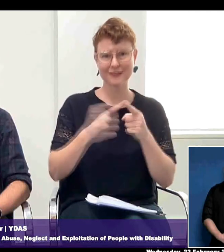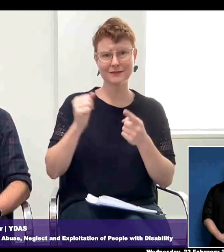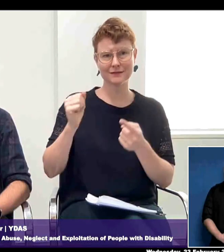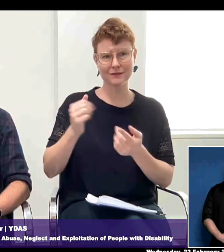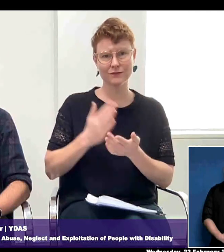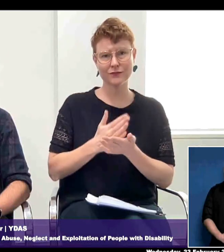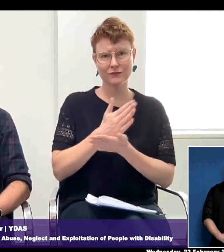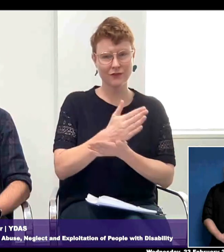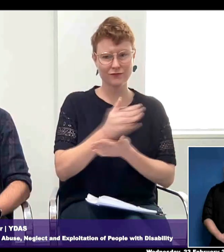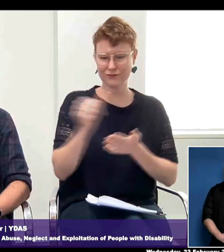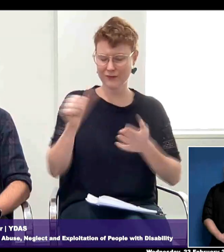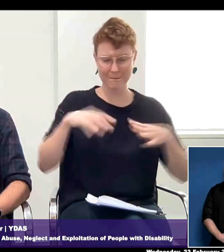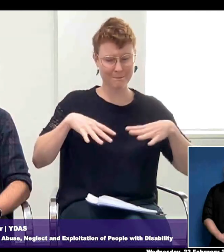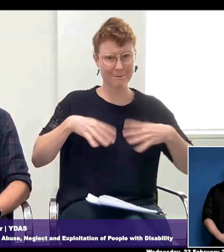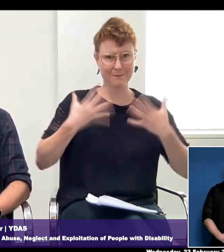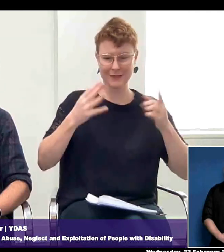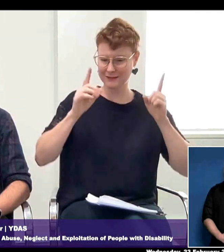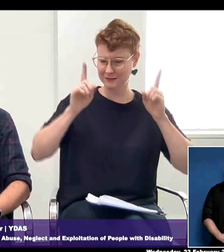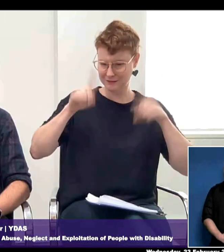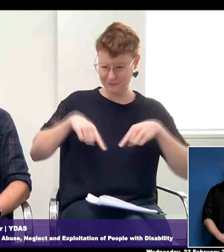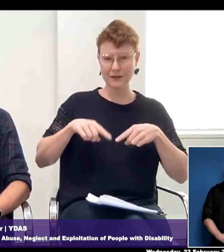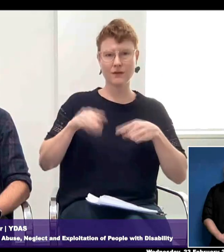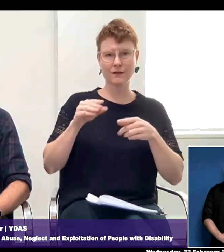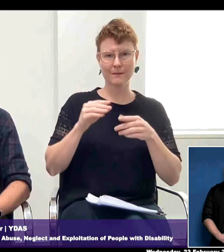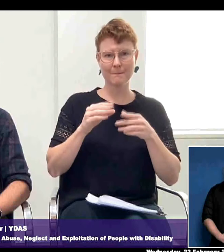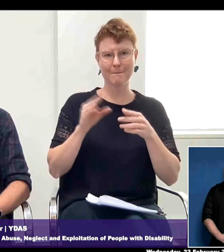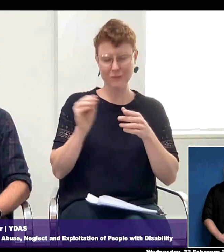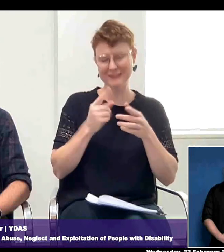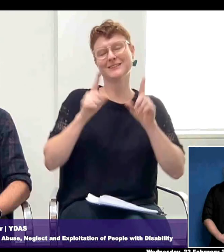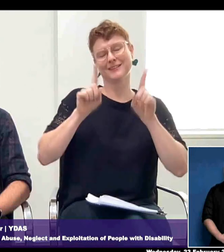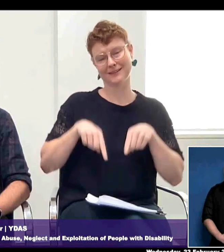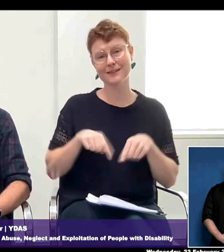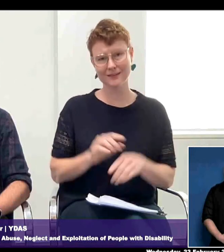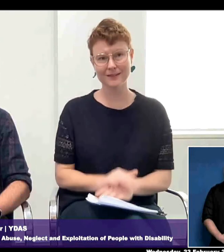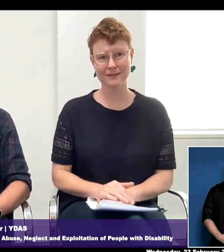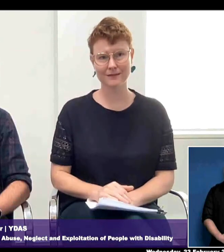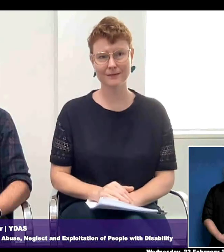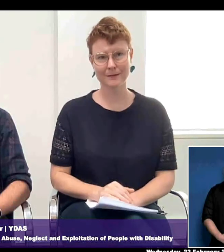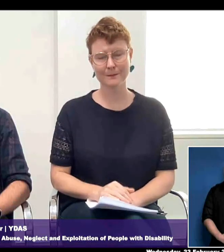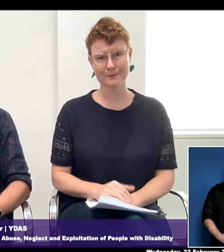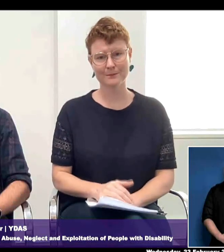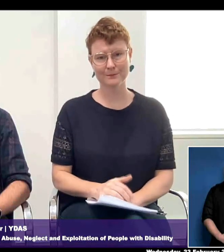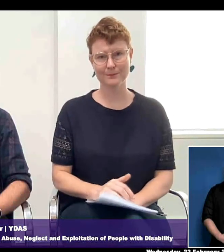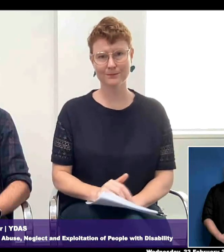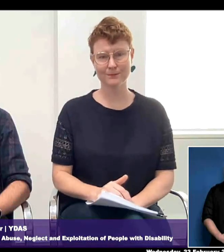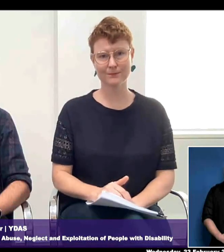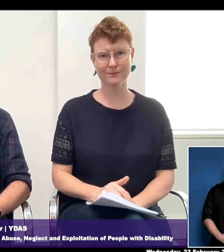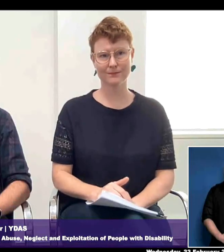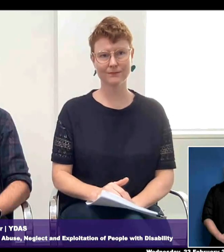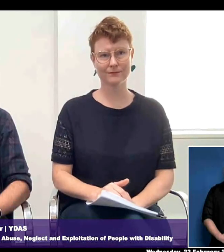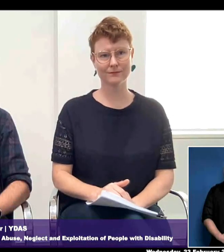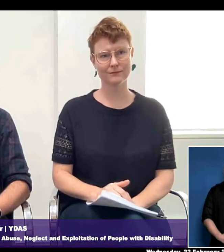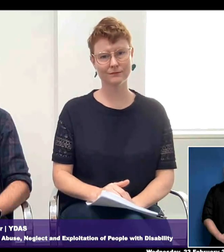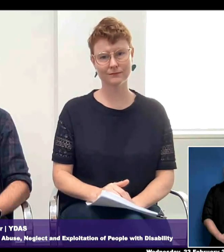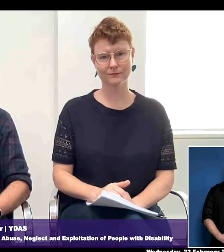engaged in that, providing them with options as to what their rights are, so that they have that inherently from the earliest possible time.